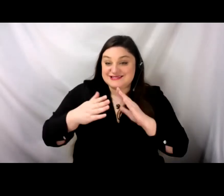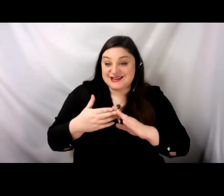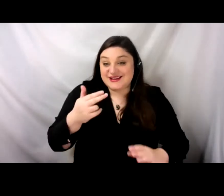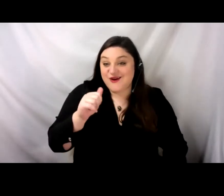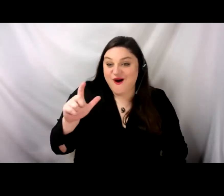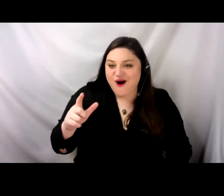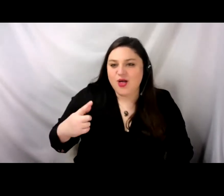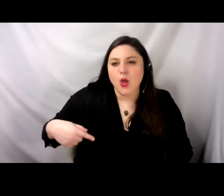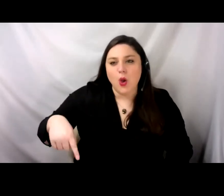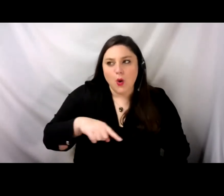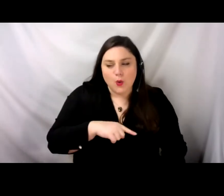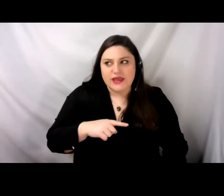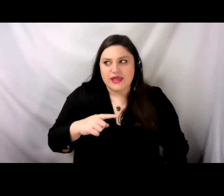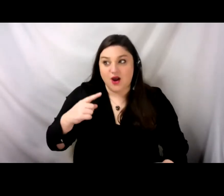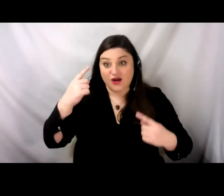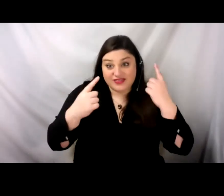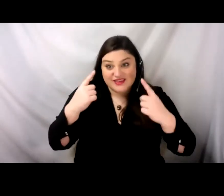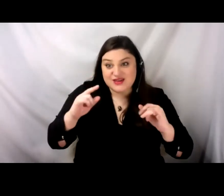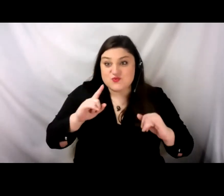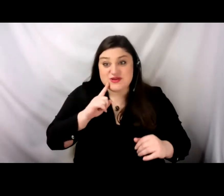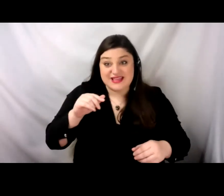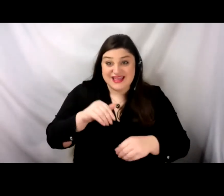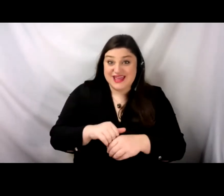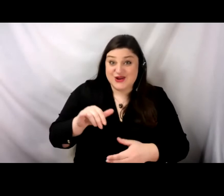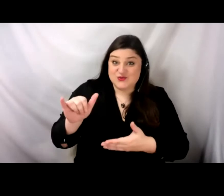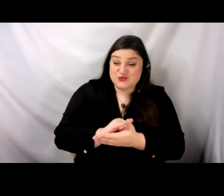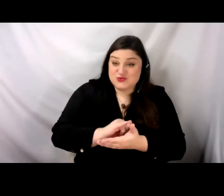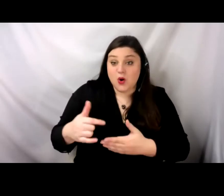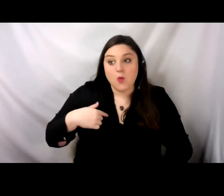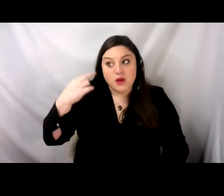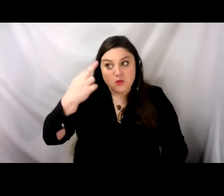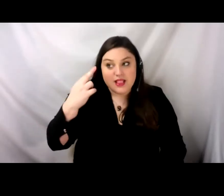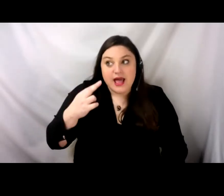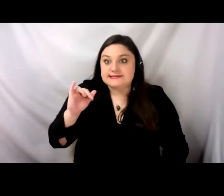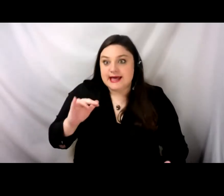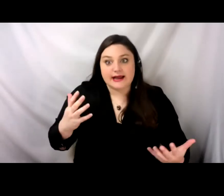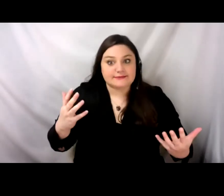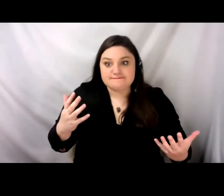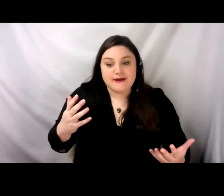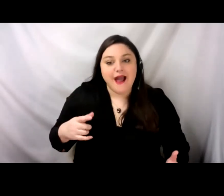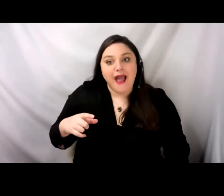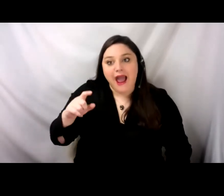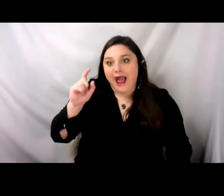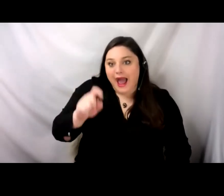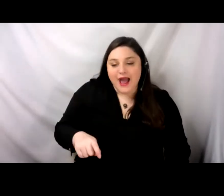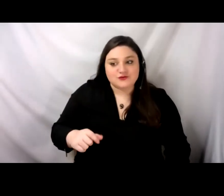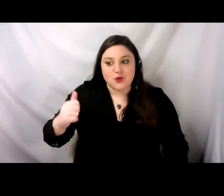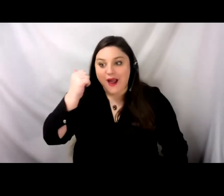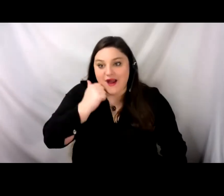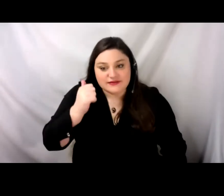and reminded that we need to get vaccinated or that because you are vaccinated you are getting a full experience of what